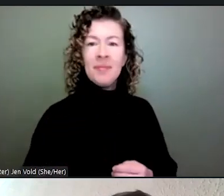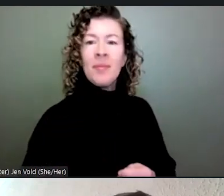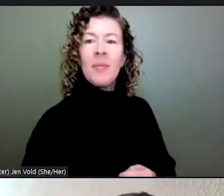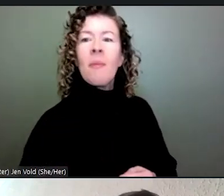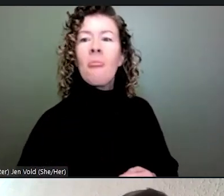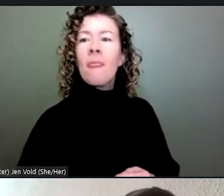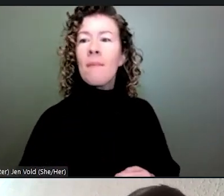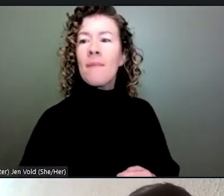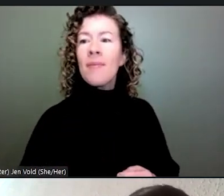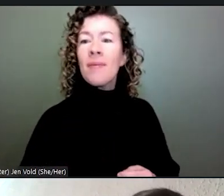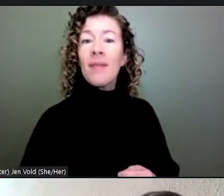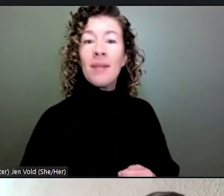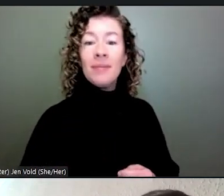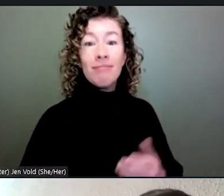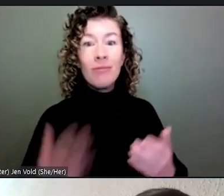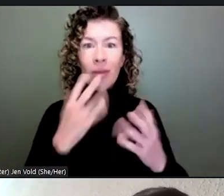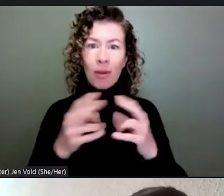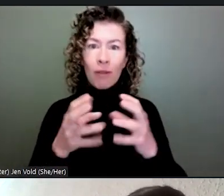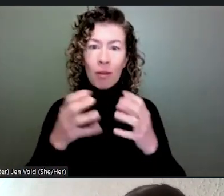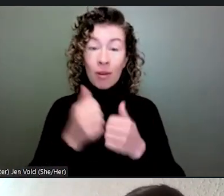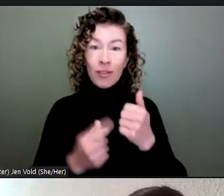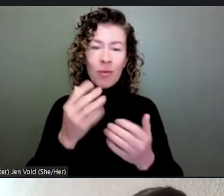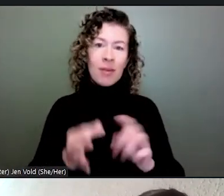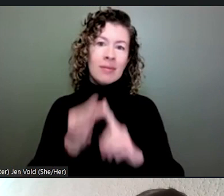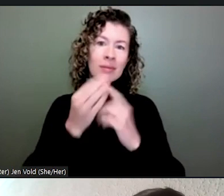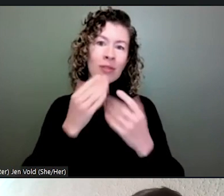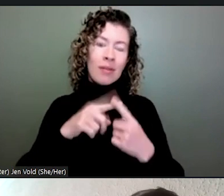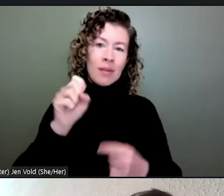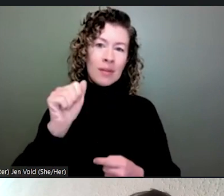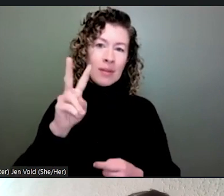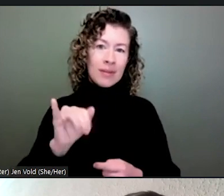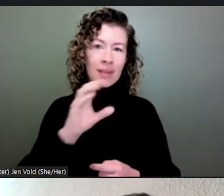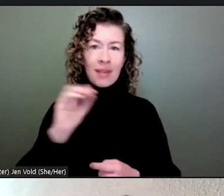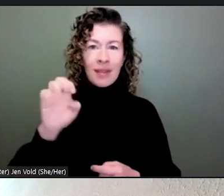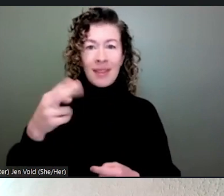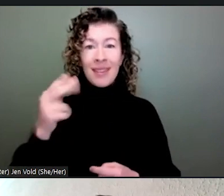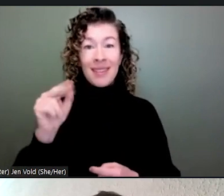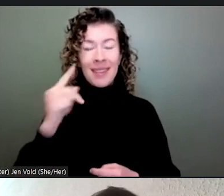[Dr. Khan] Well, thank you very much, everyone. Special--special thanks to the Savi and Ethan for this really nice space.